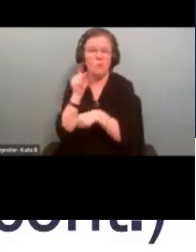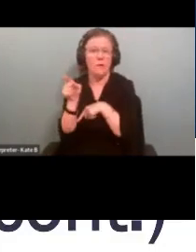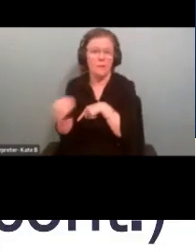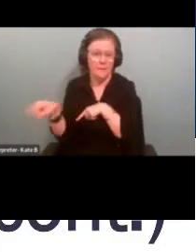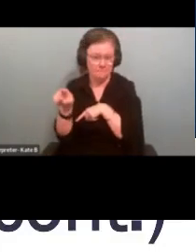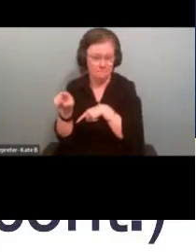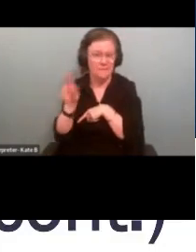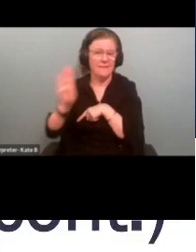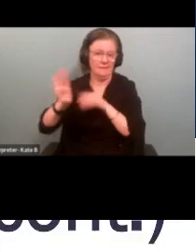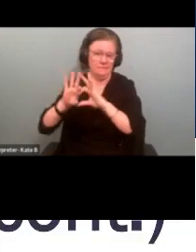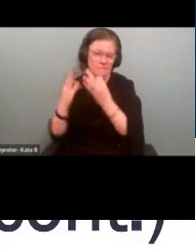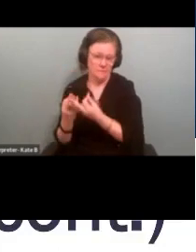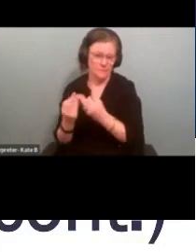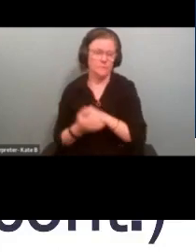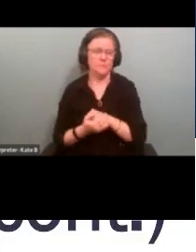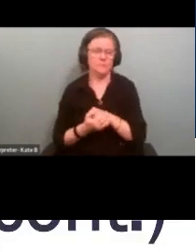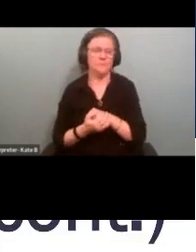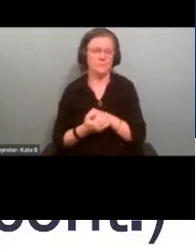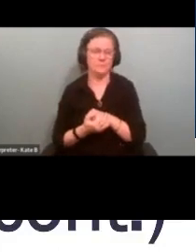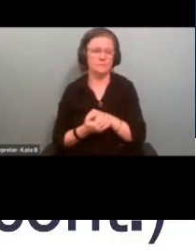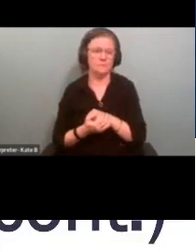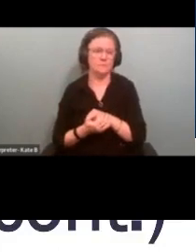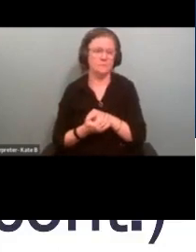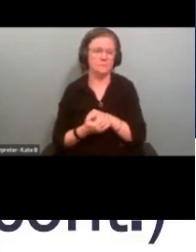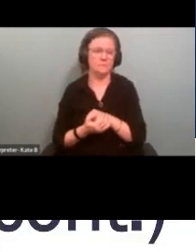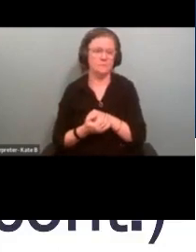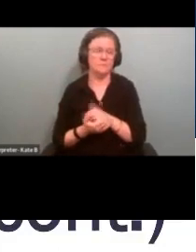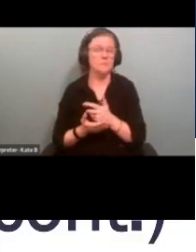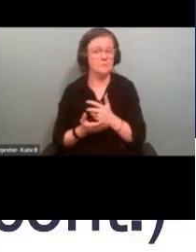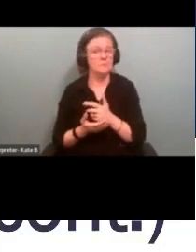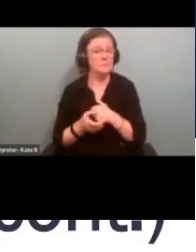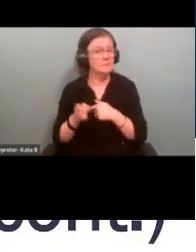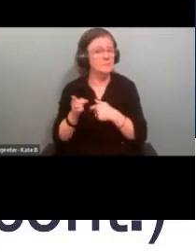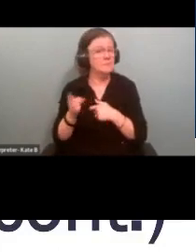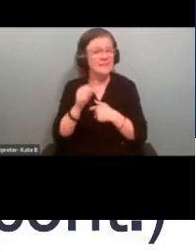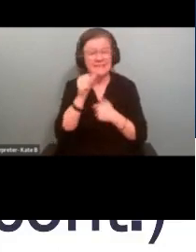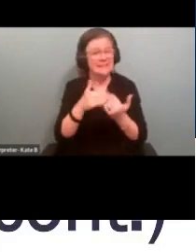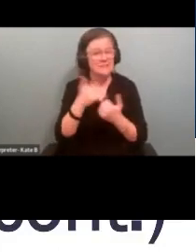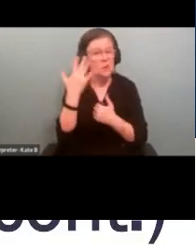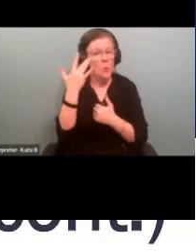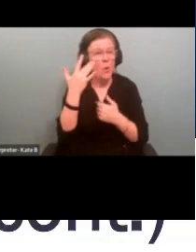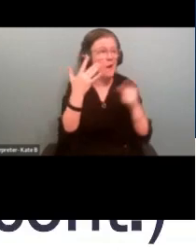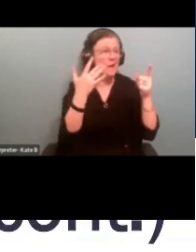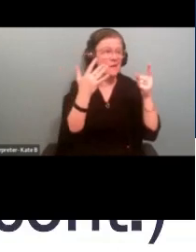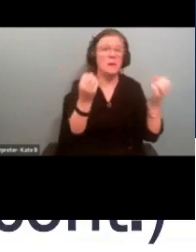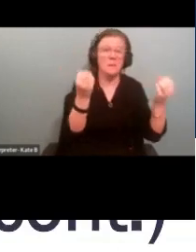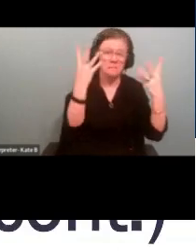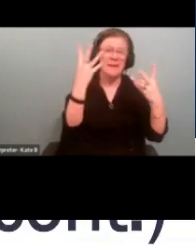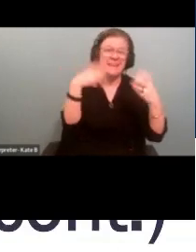their family. This can sometimes be a challenge as systems that have oversight such as Medicaid